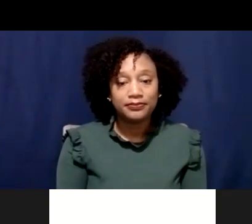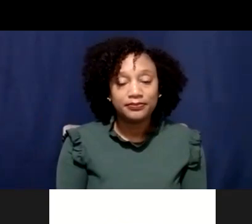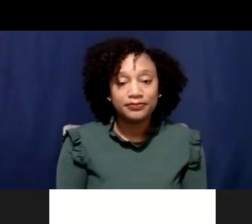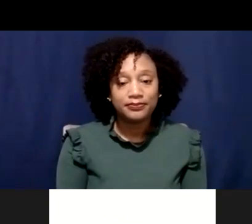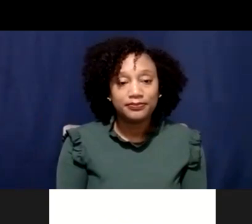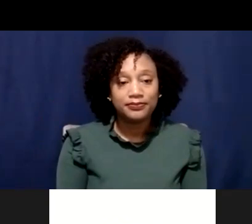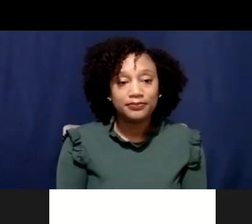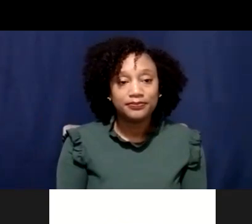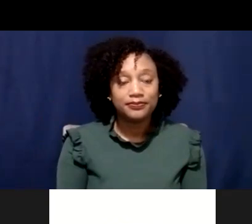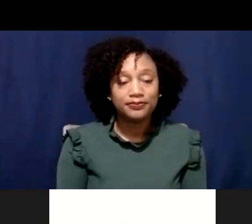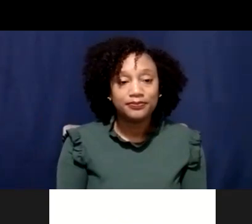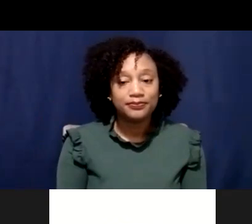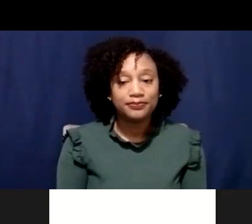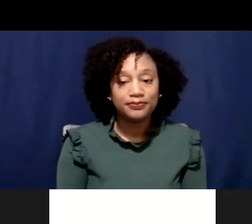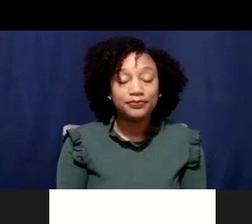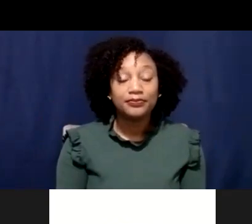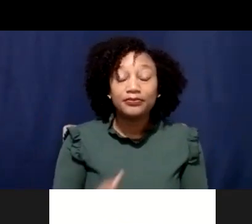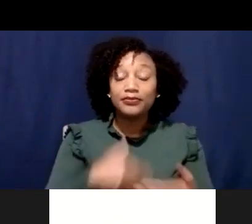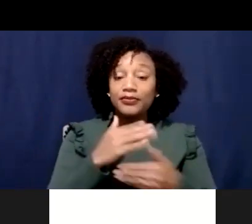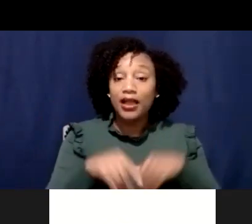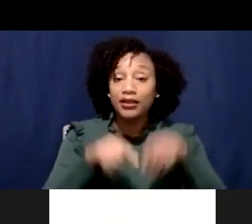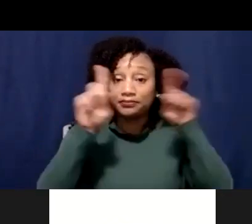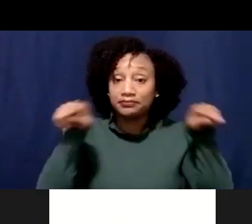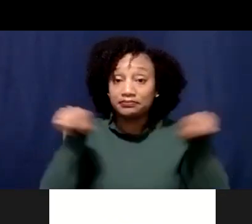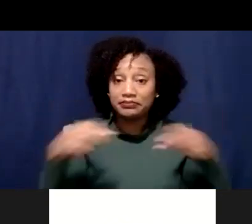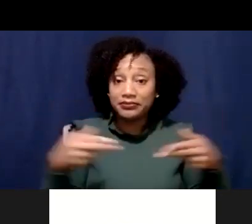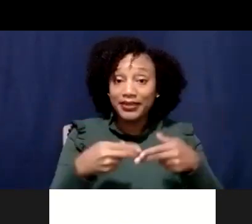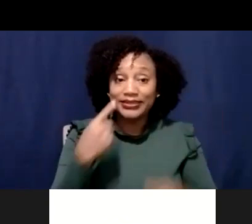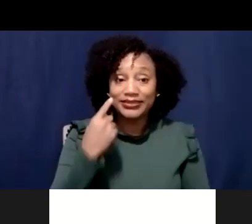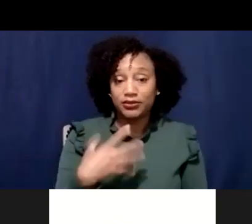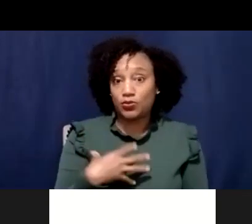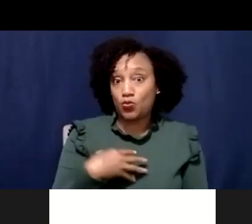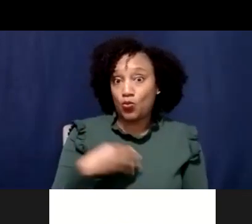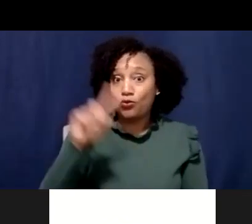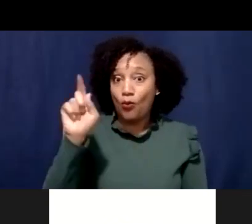All right, folks, on this slide is that white question mark in a black circle